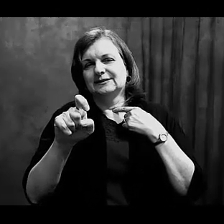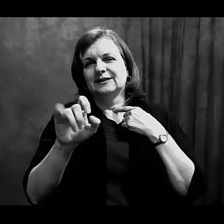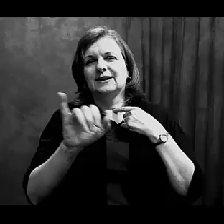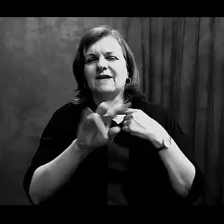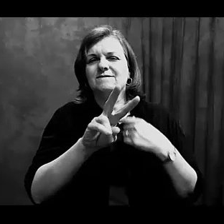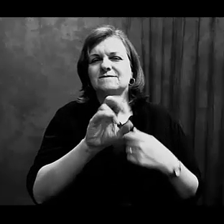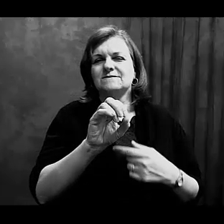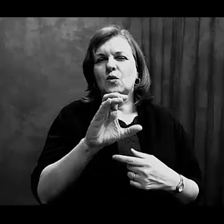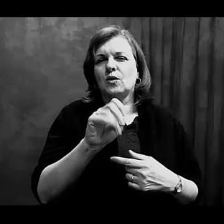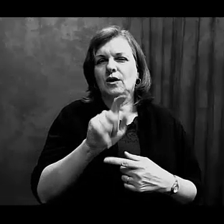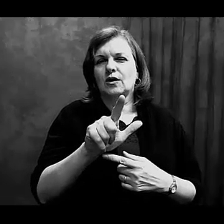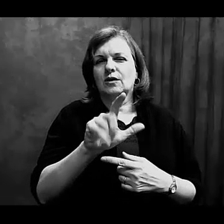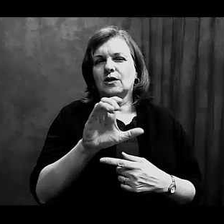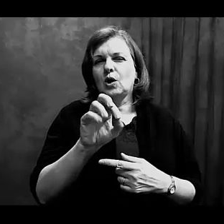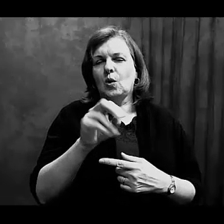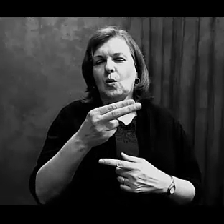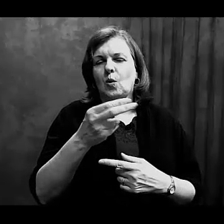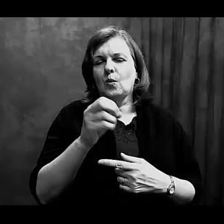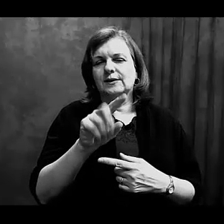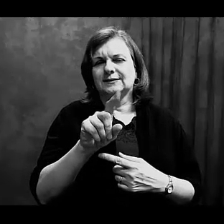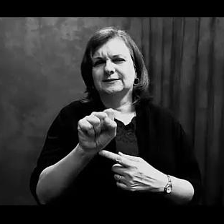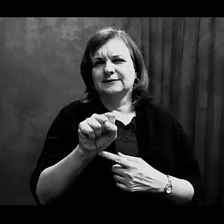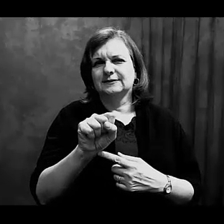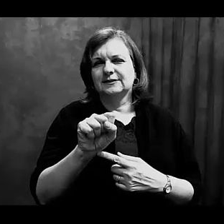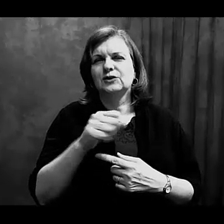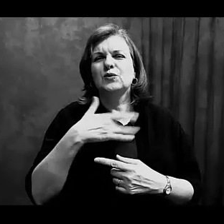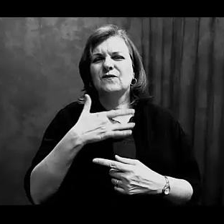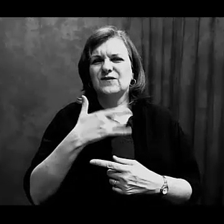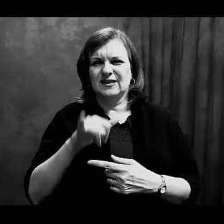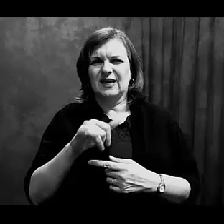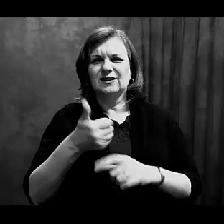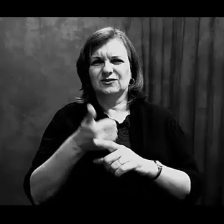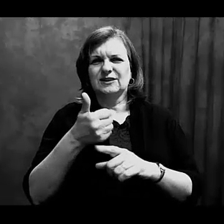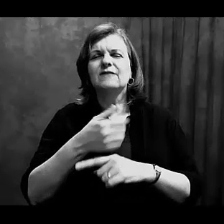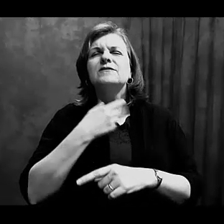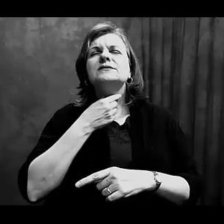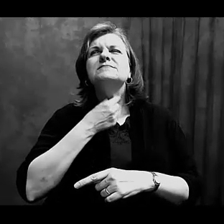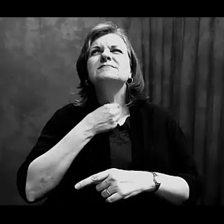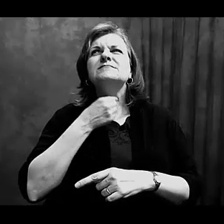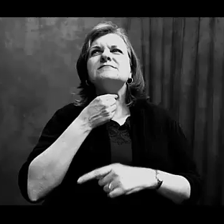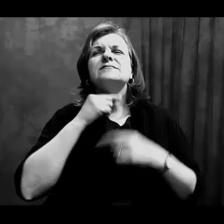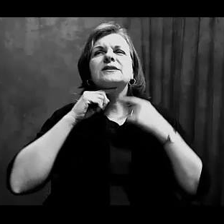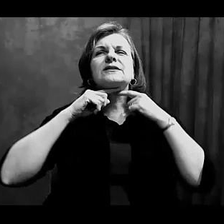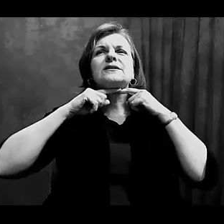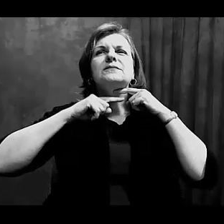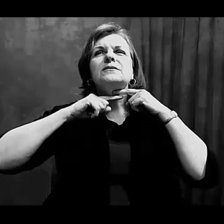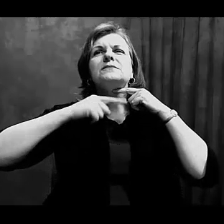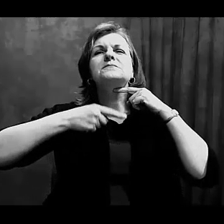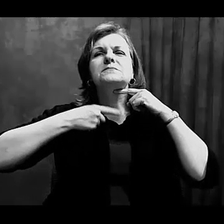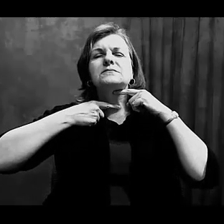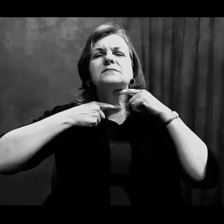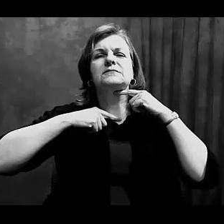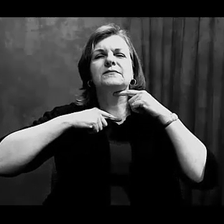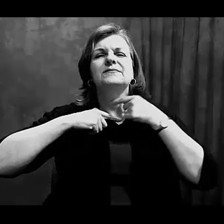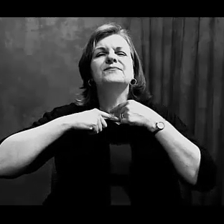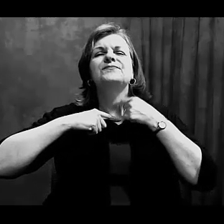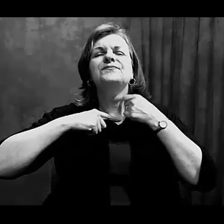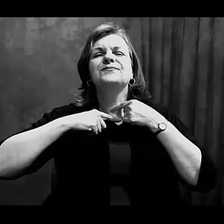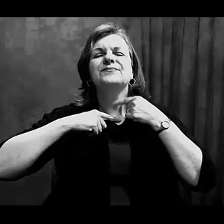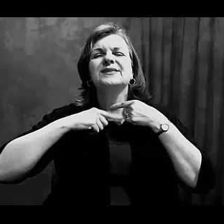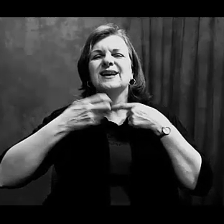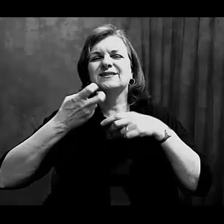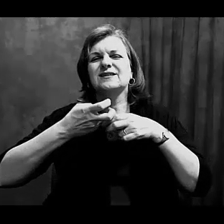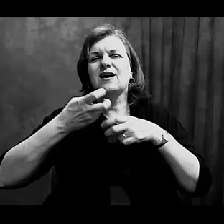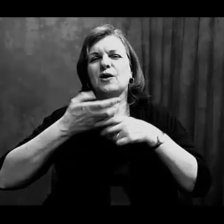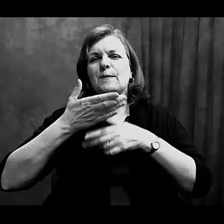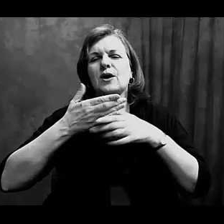right below youlr chin on the front of your neck - it's kind of enlarged, sort of hard part